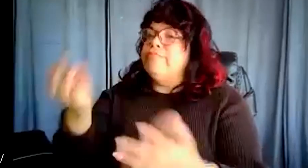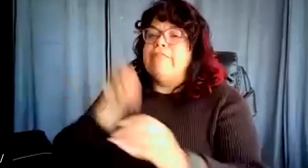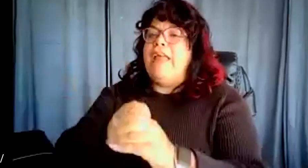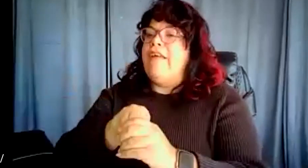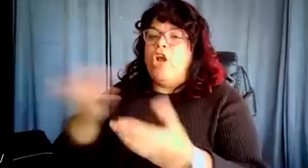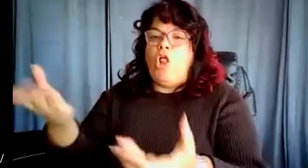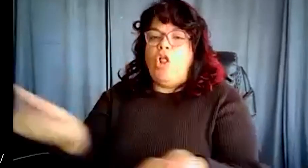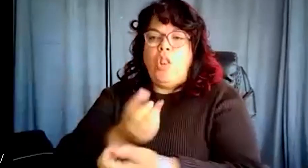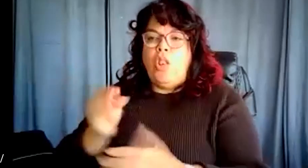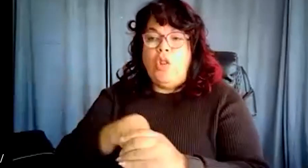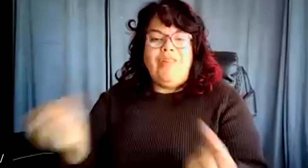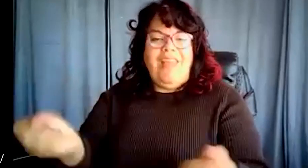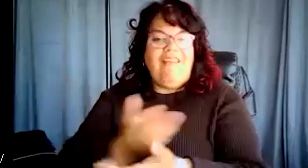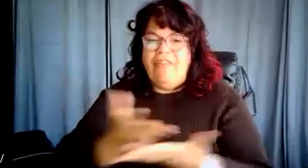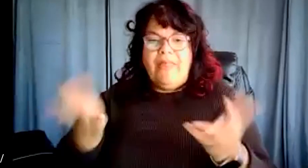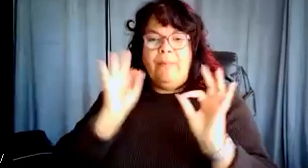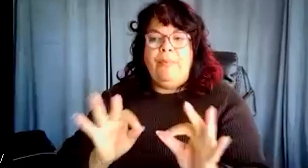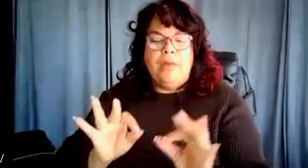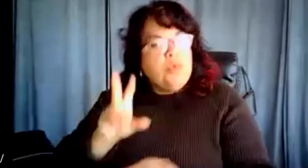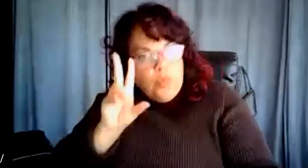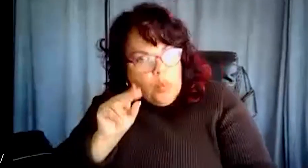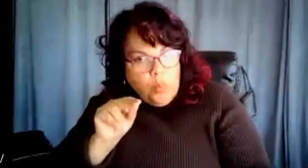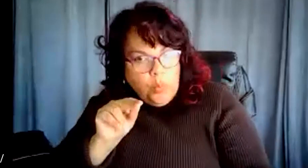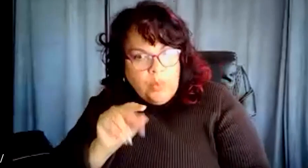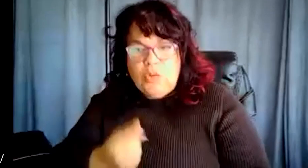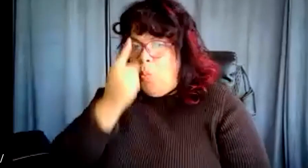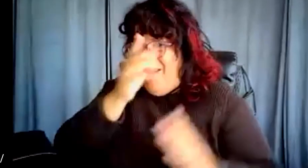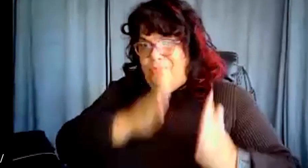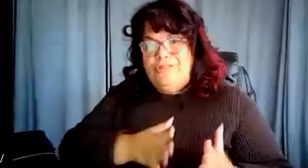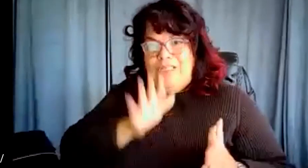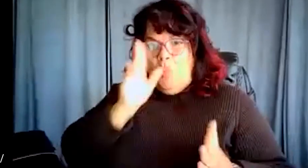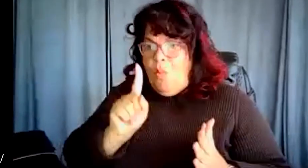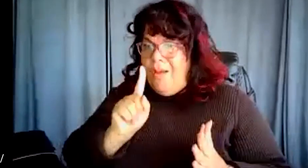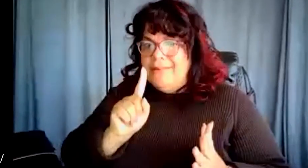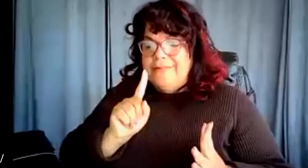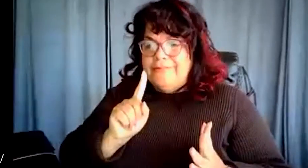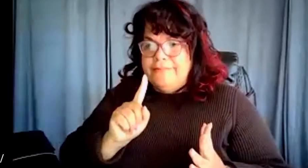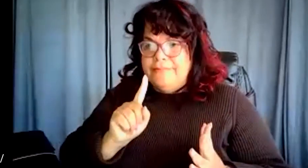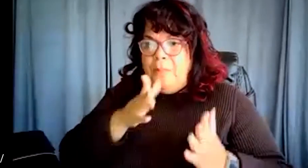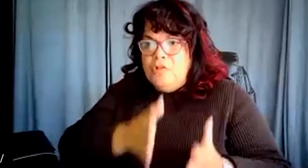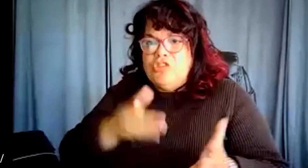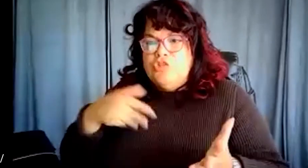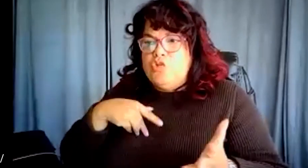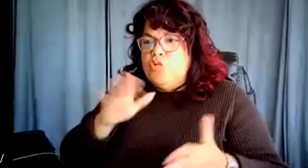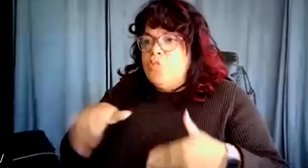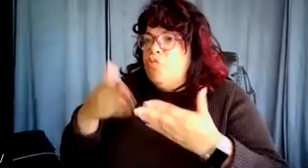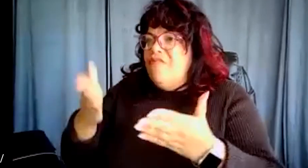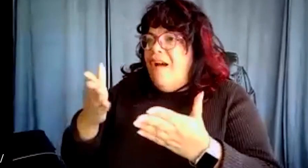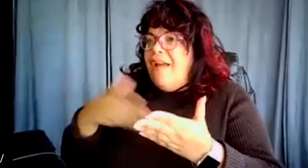on disability because it's not in any way. It's one person's attempt at creating an opening for people to join